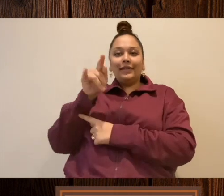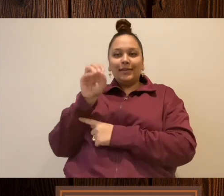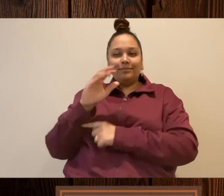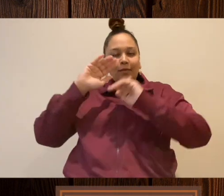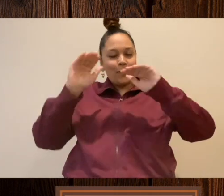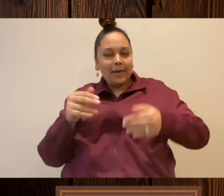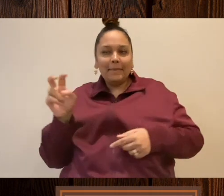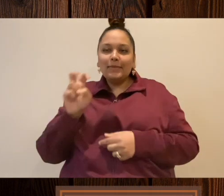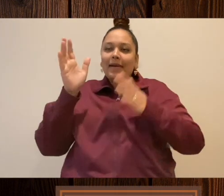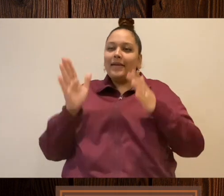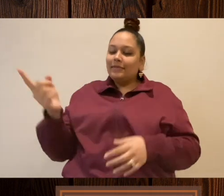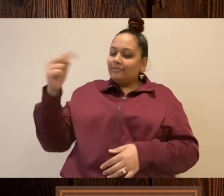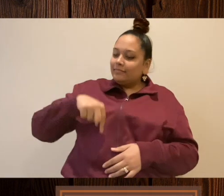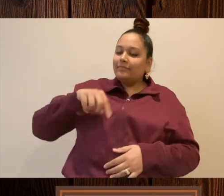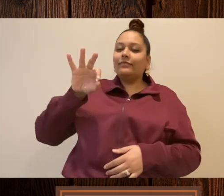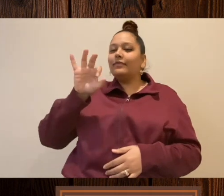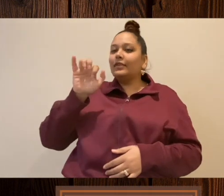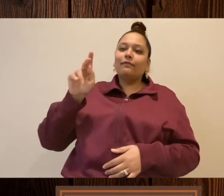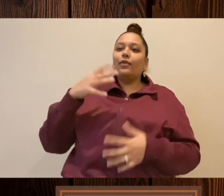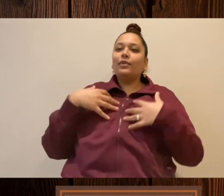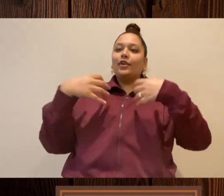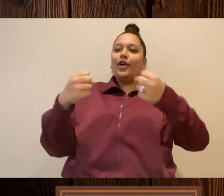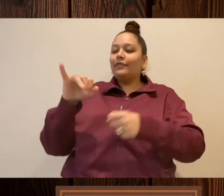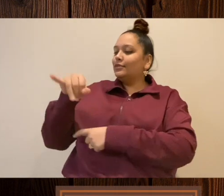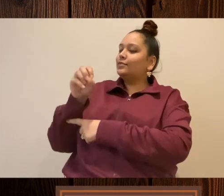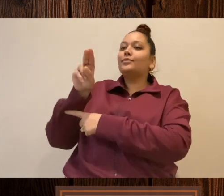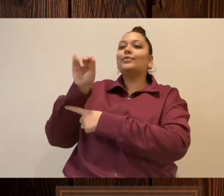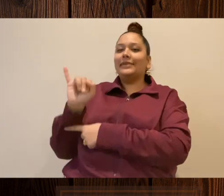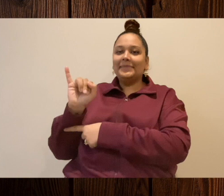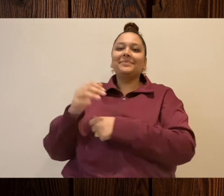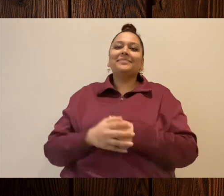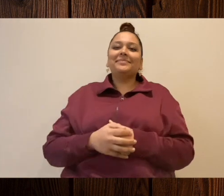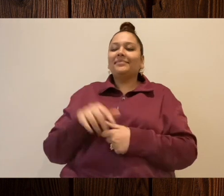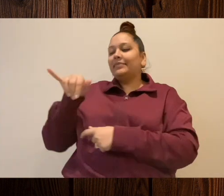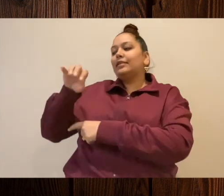Kejo Buchanan: Welcome, Traveller, to Folk Recovery: Joni NehRita. And here is Joni’s story.